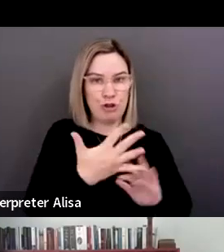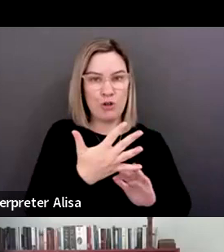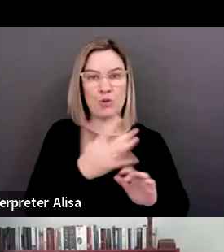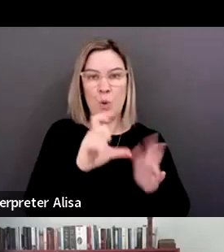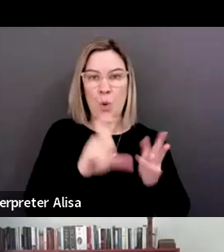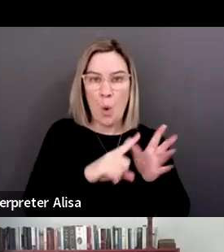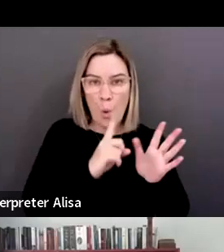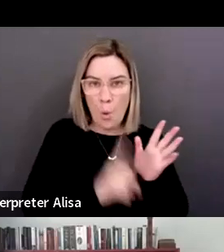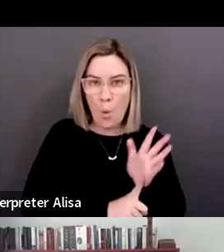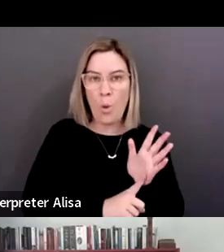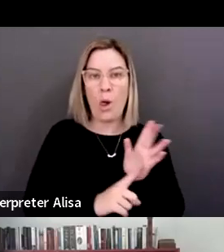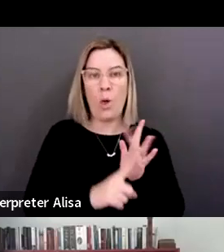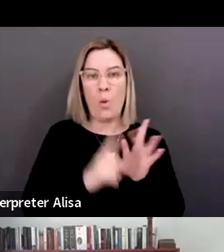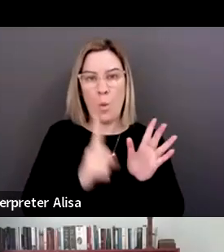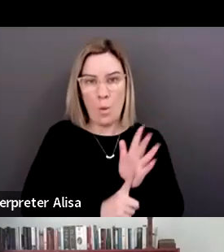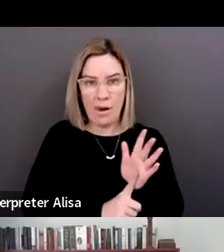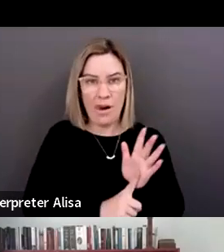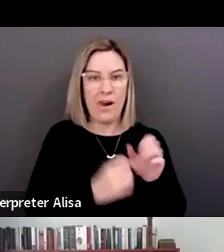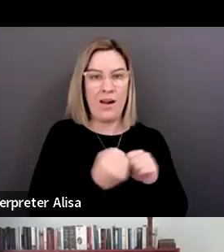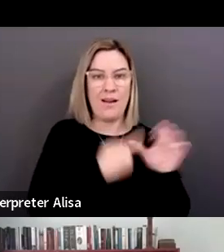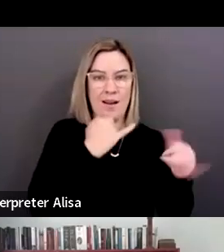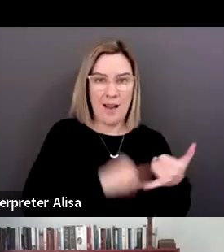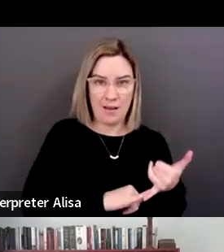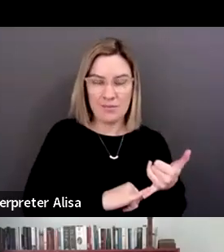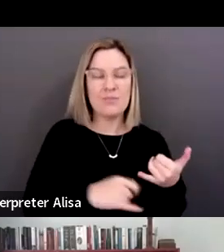like you said, investment, it's not only divesting from extractive